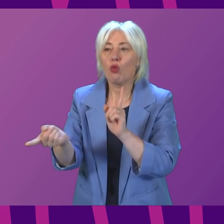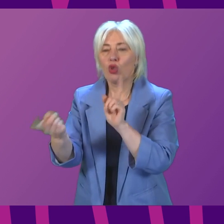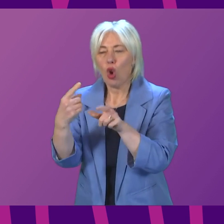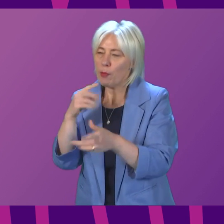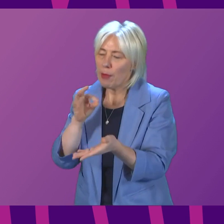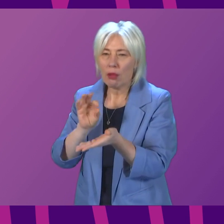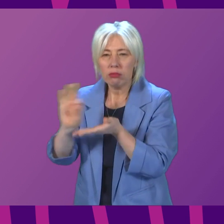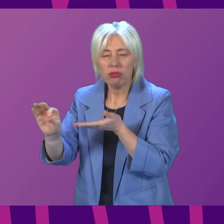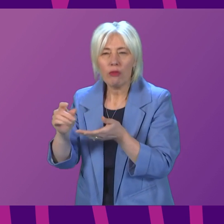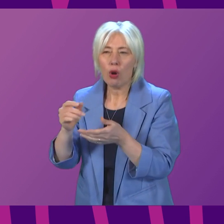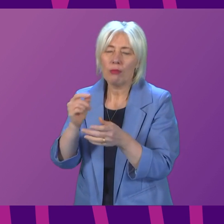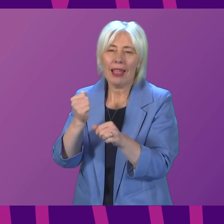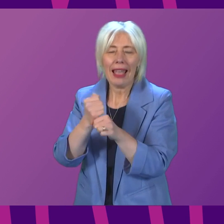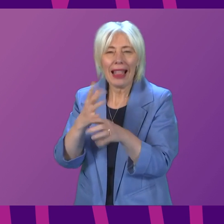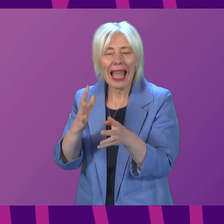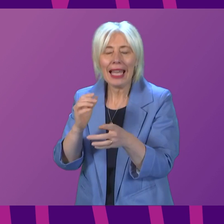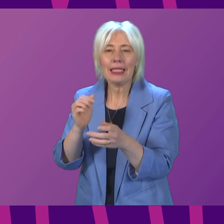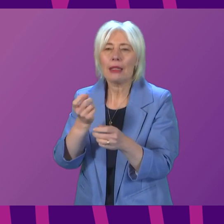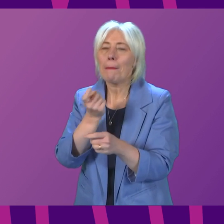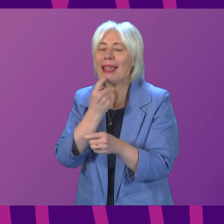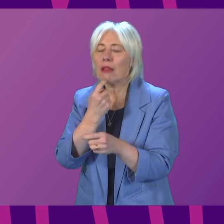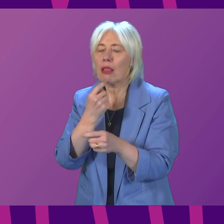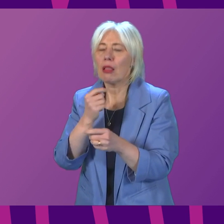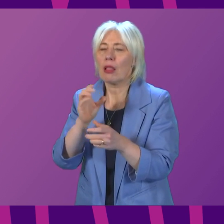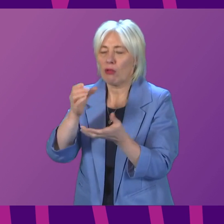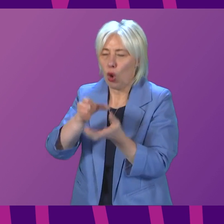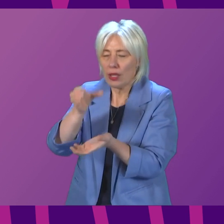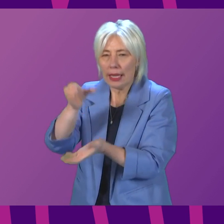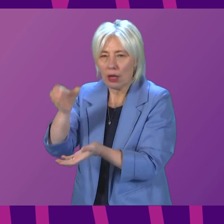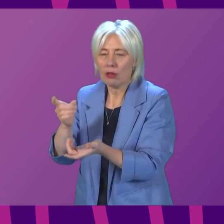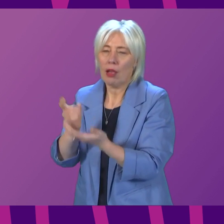It is disappointing that, due to the impact of Covid and Brexit on businesses and of the